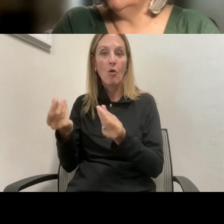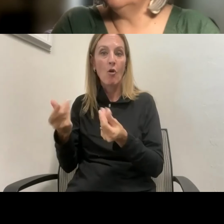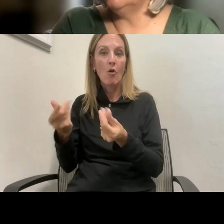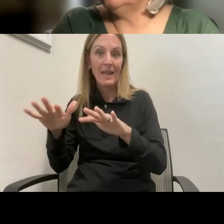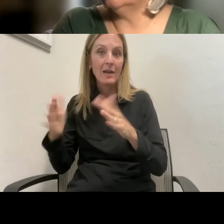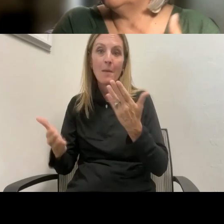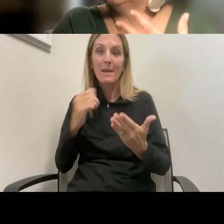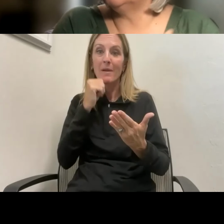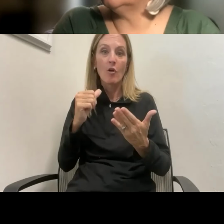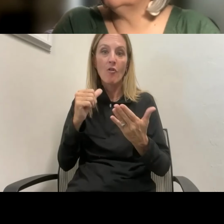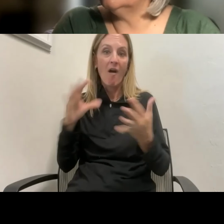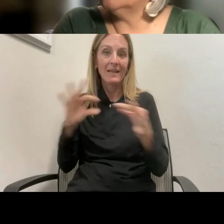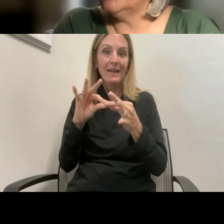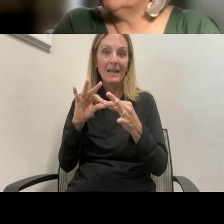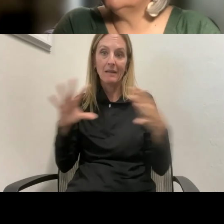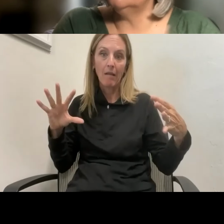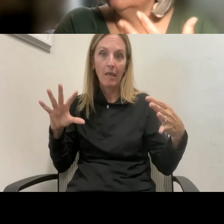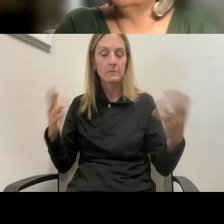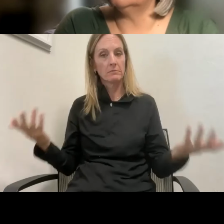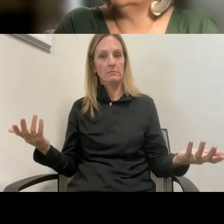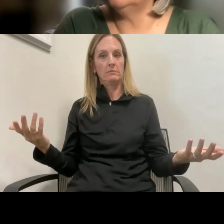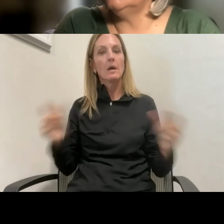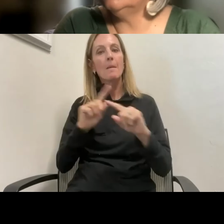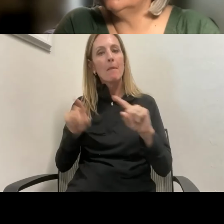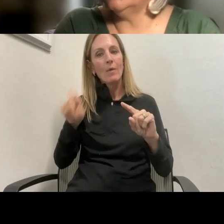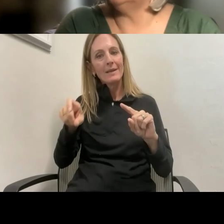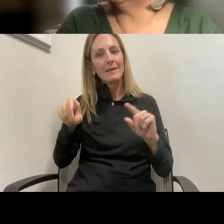but we need our people to be skilled and trained to do that work so we need to have the